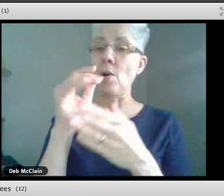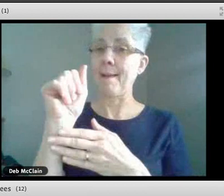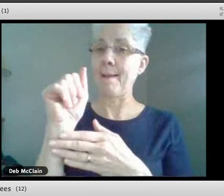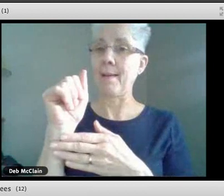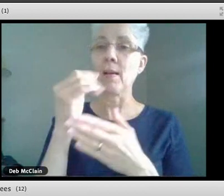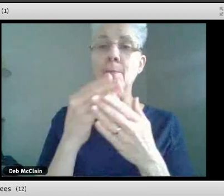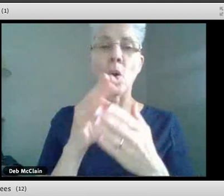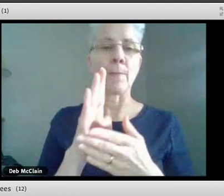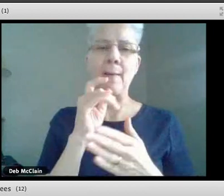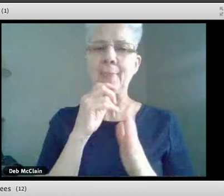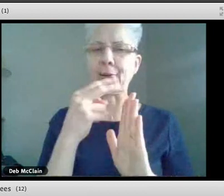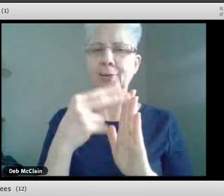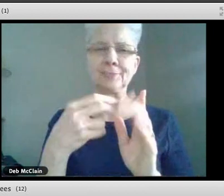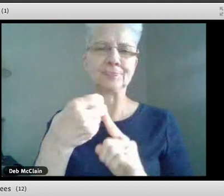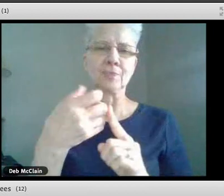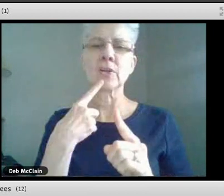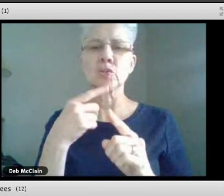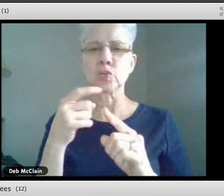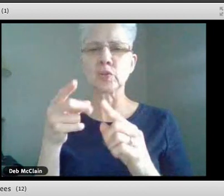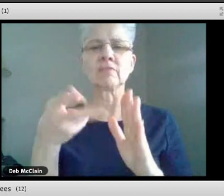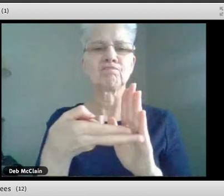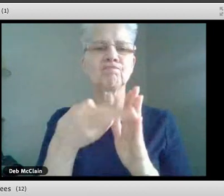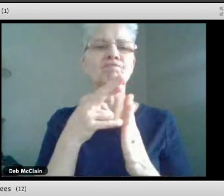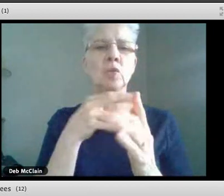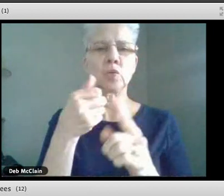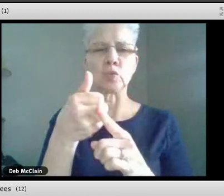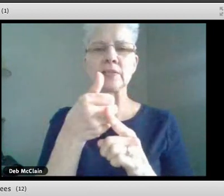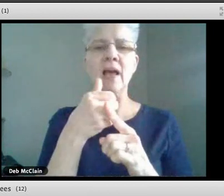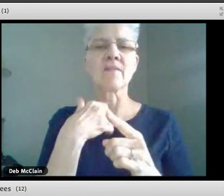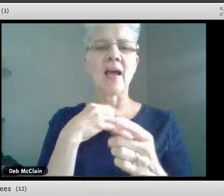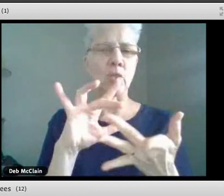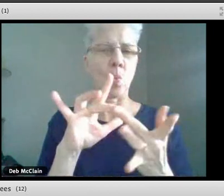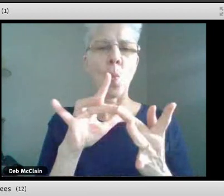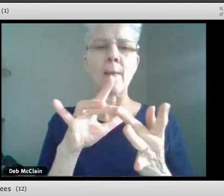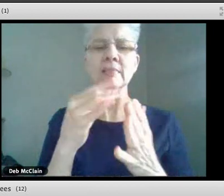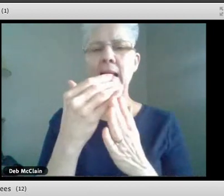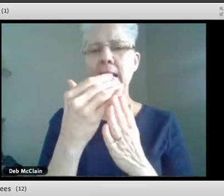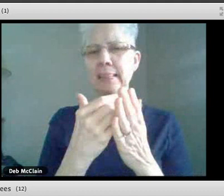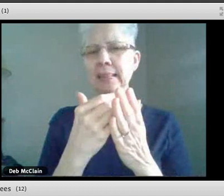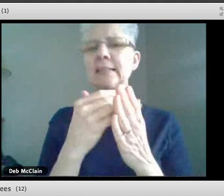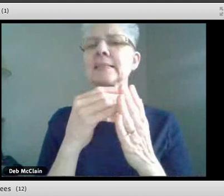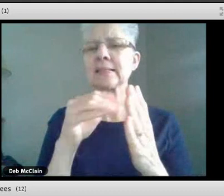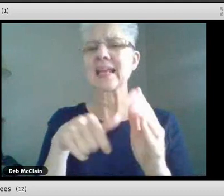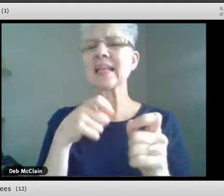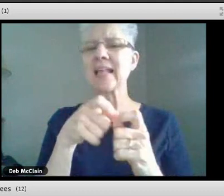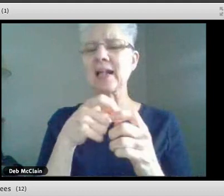and I'm not going to read this to you, but you can go back. I've got the website. It lists exactly what disabilities